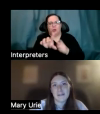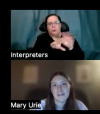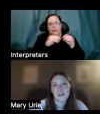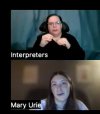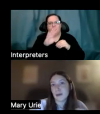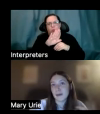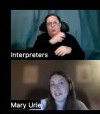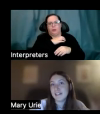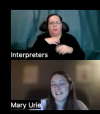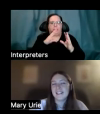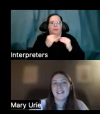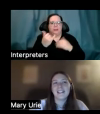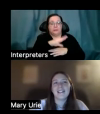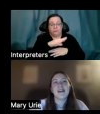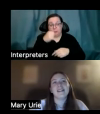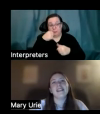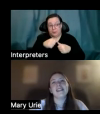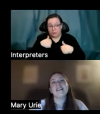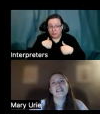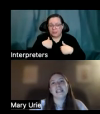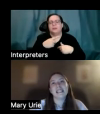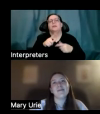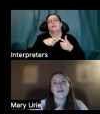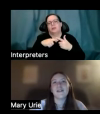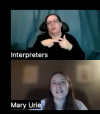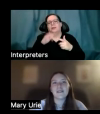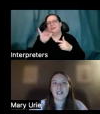afternoon, remember me? And then in that email, you can leave a